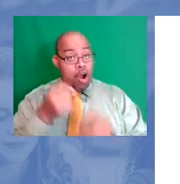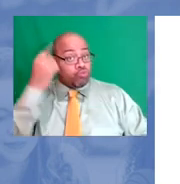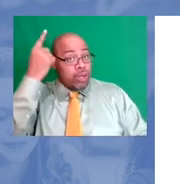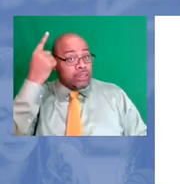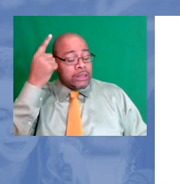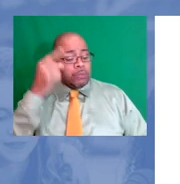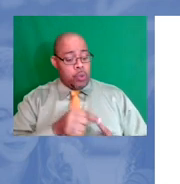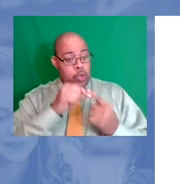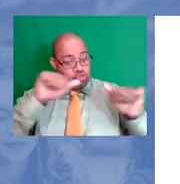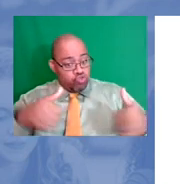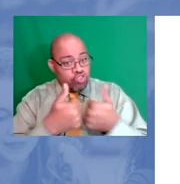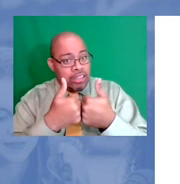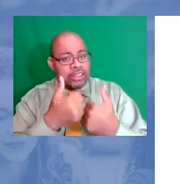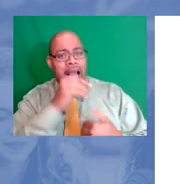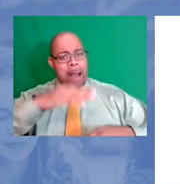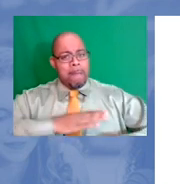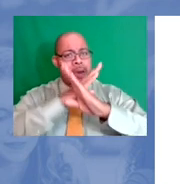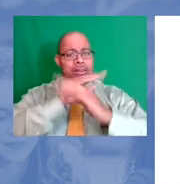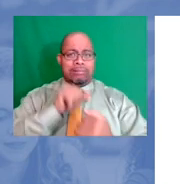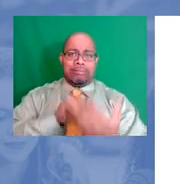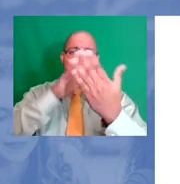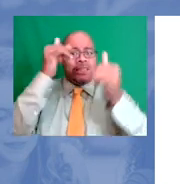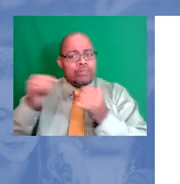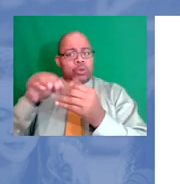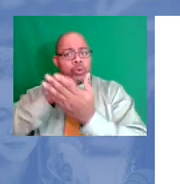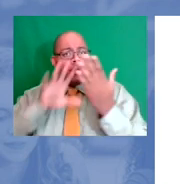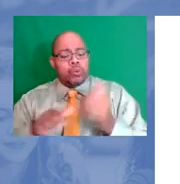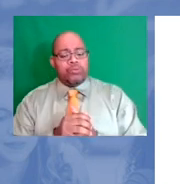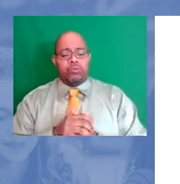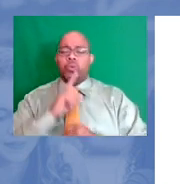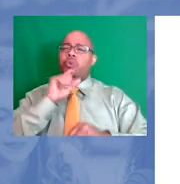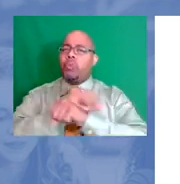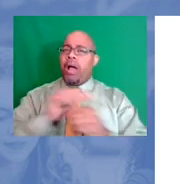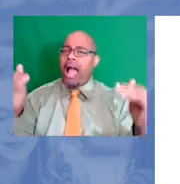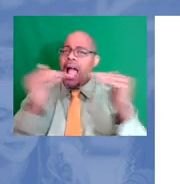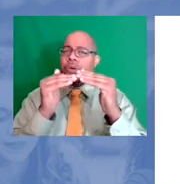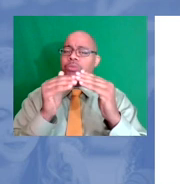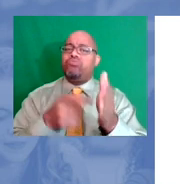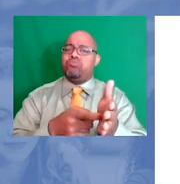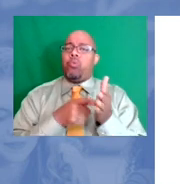AND BARRIERS FACED BY INDIVIDUAL STUDENTS. TRUE EQUITY WILL REQUIRE LOOKING AT ALL ASPECTS